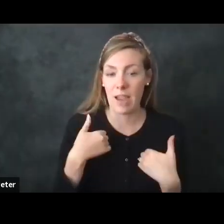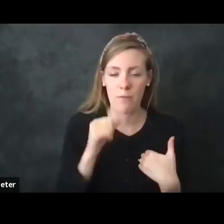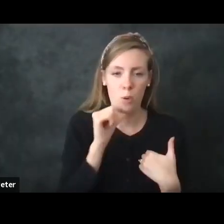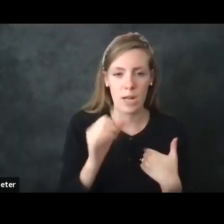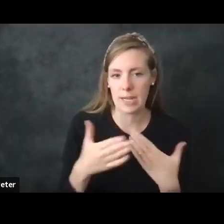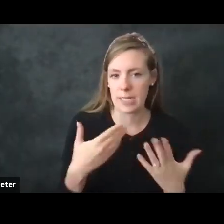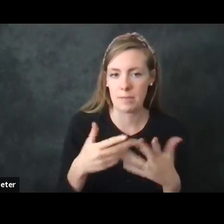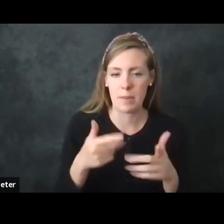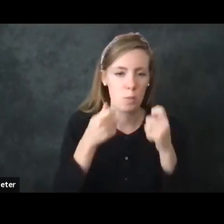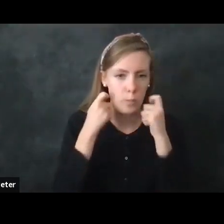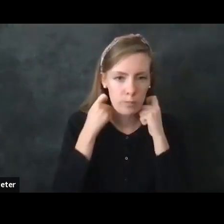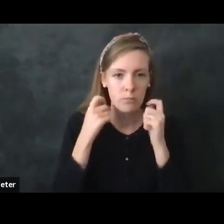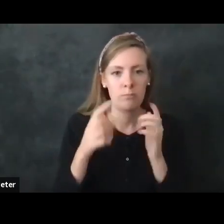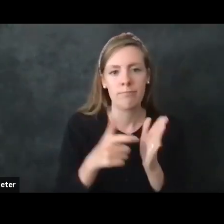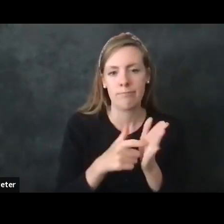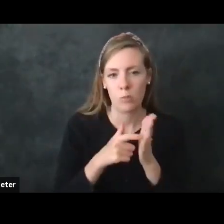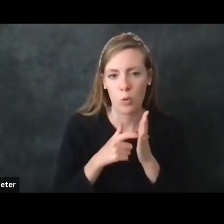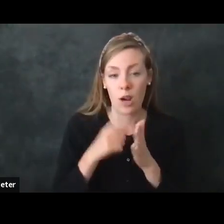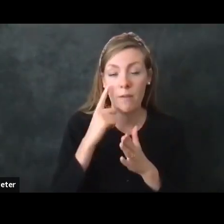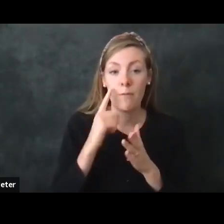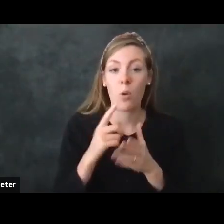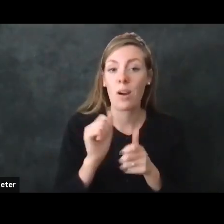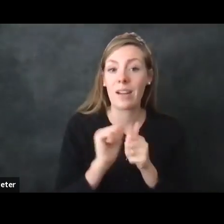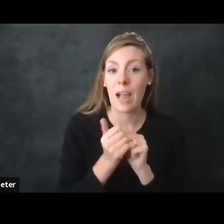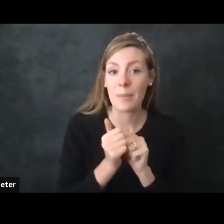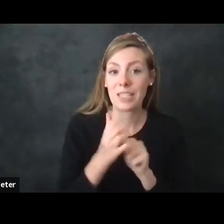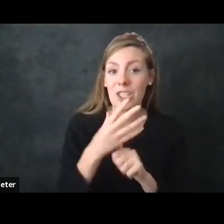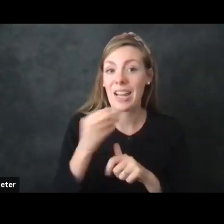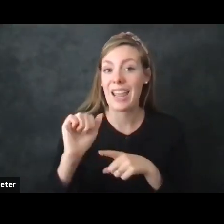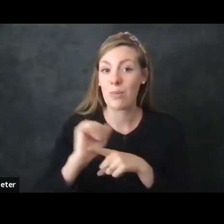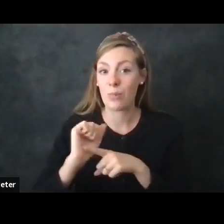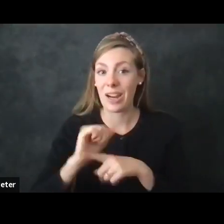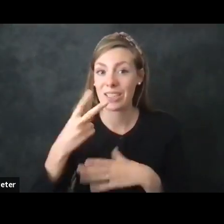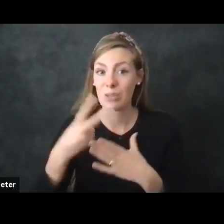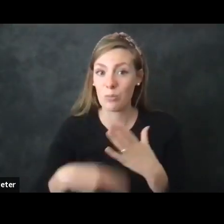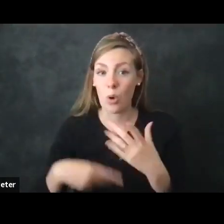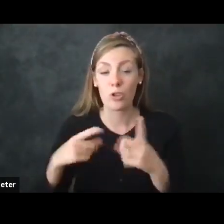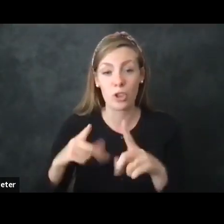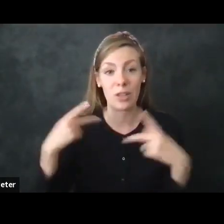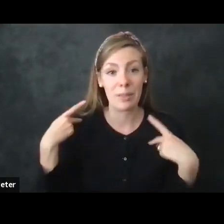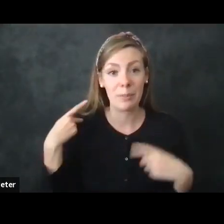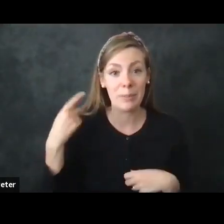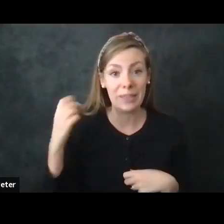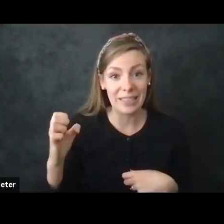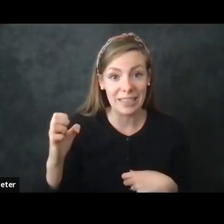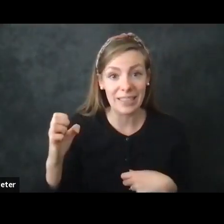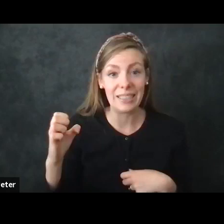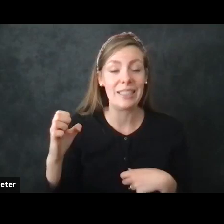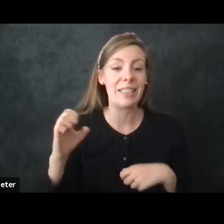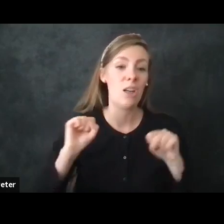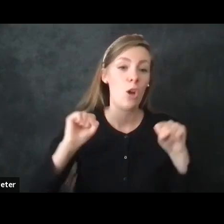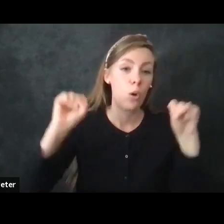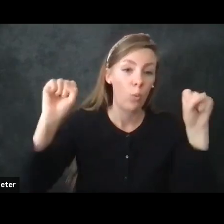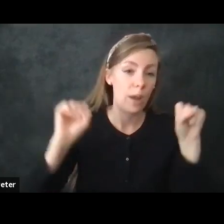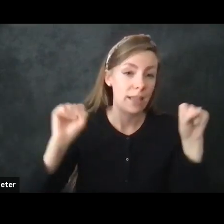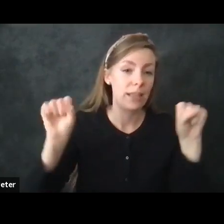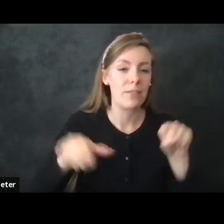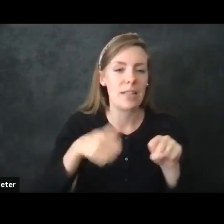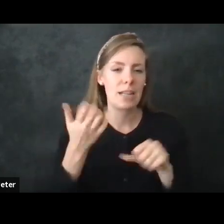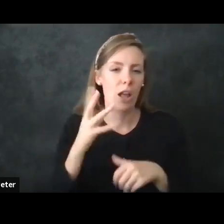required for both competition and practice during physical education, conditioning, weightlifting, and other indoor activities.